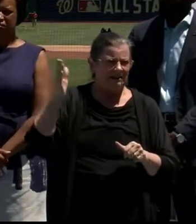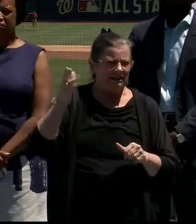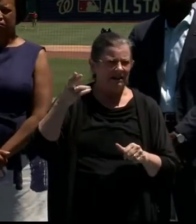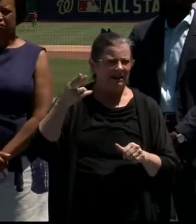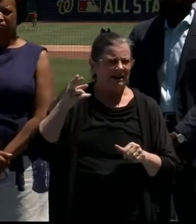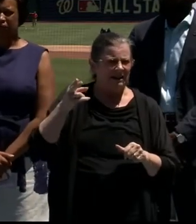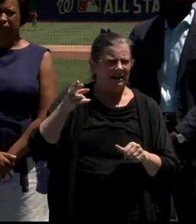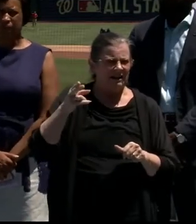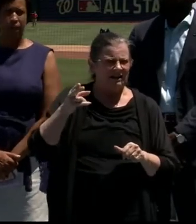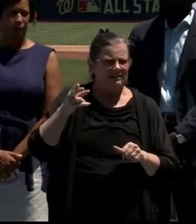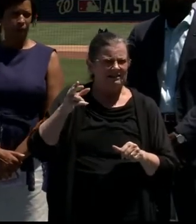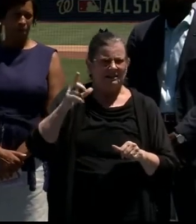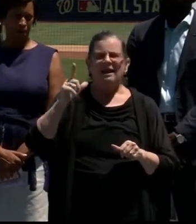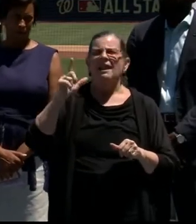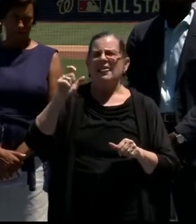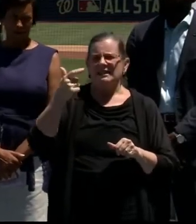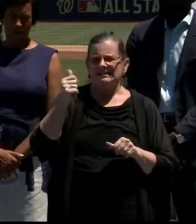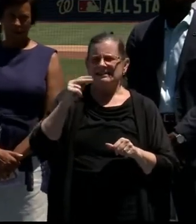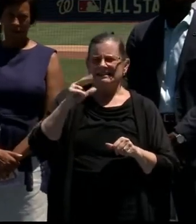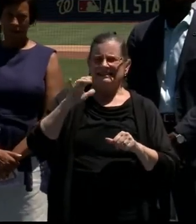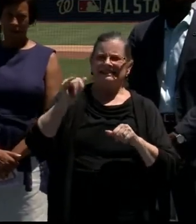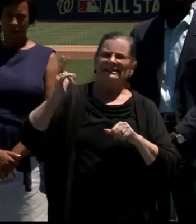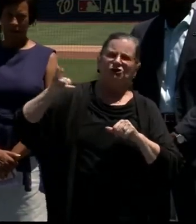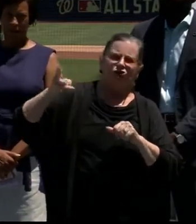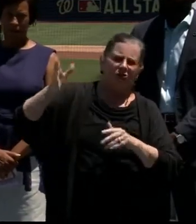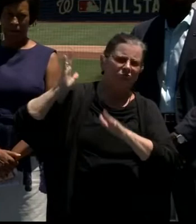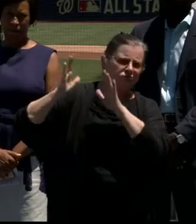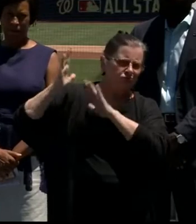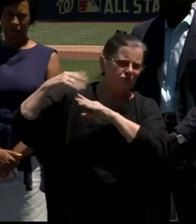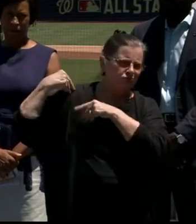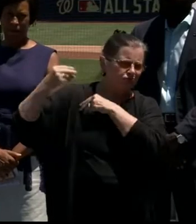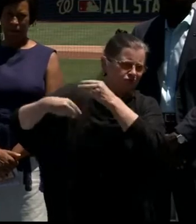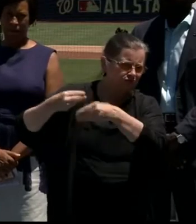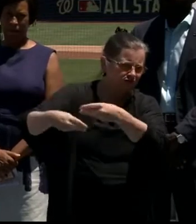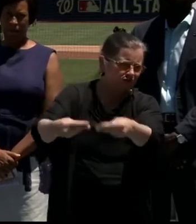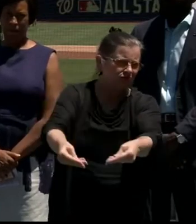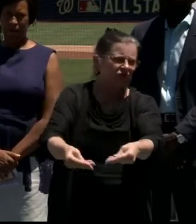ALL-STAR LEGACY INITIATIVE STARTING THIS AFTERNOON MLB AND